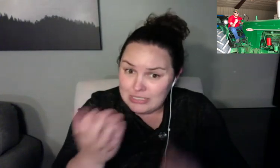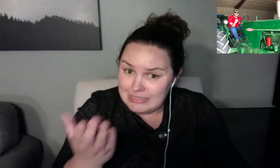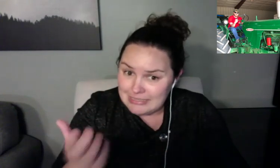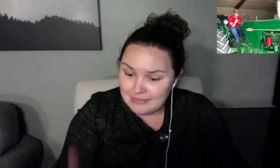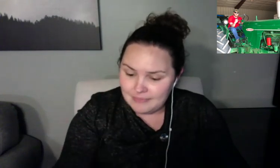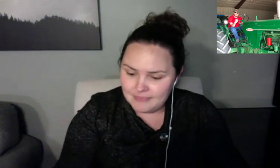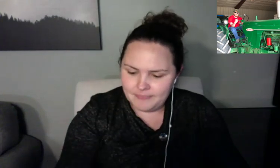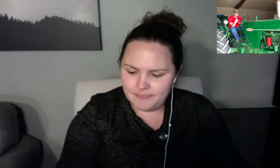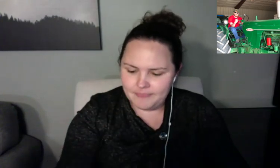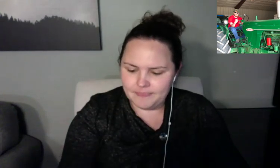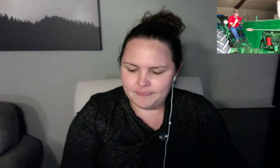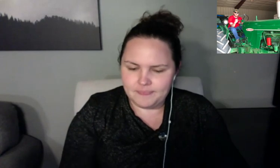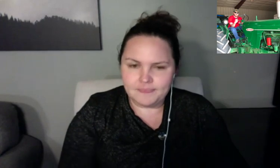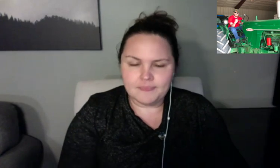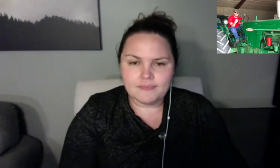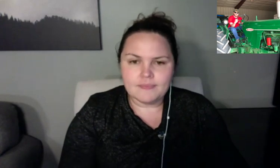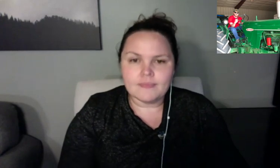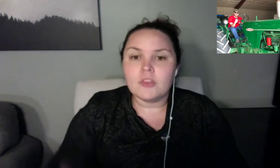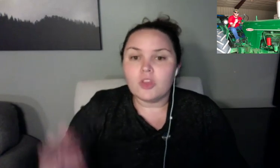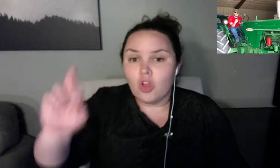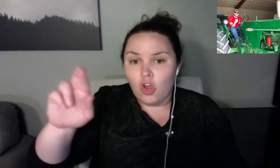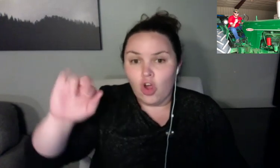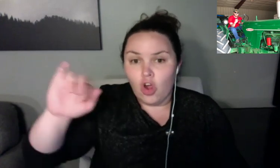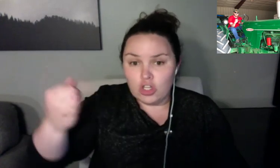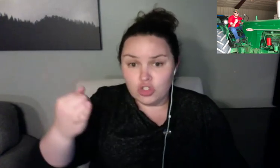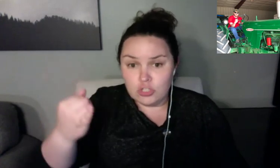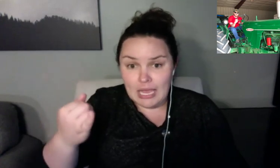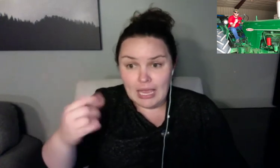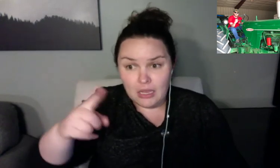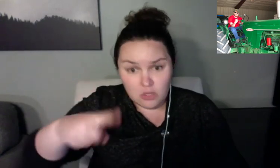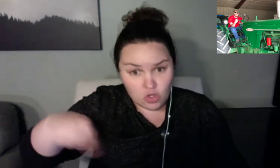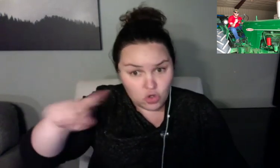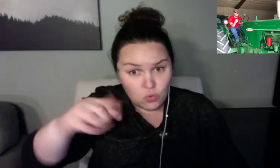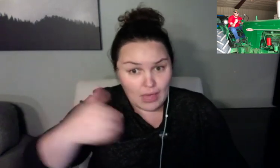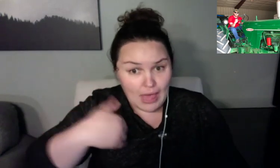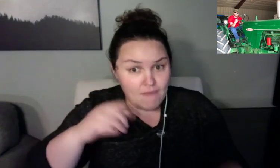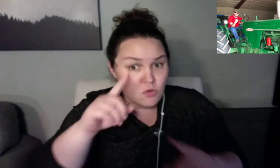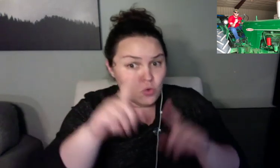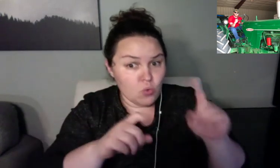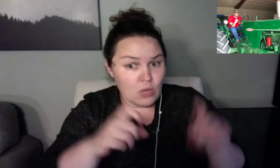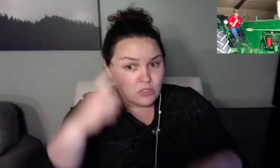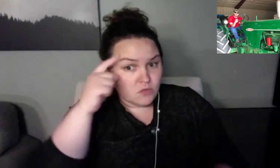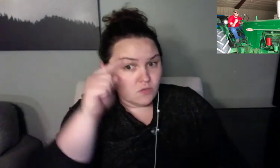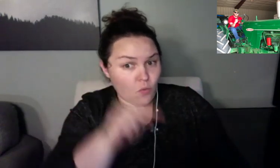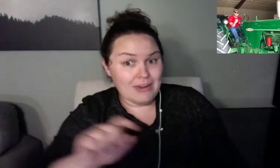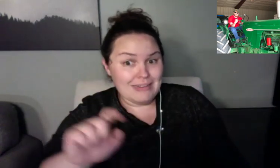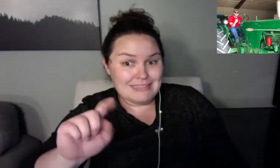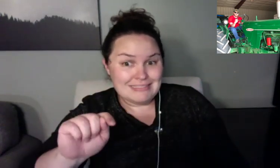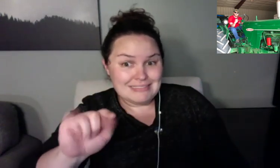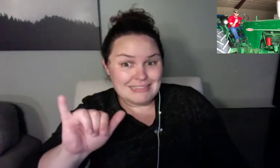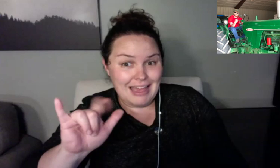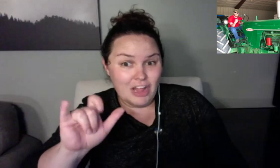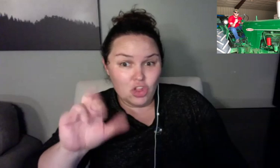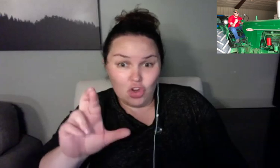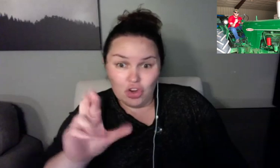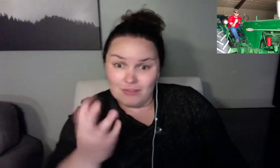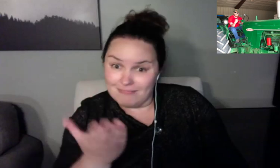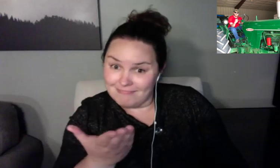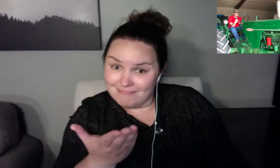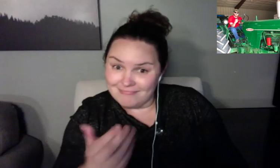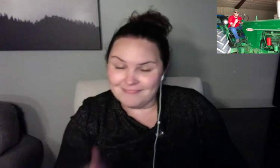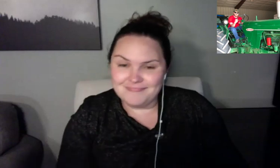Questions for Tyler.